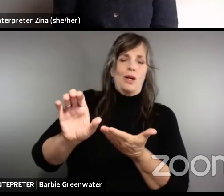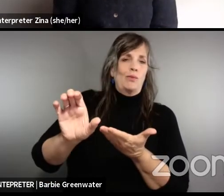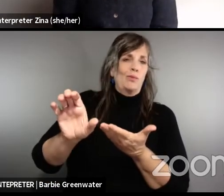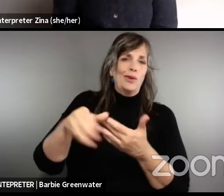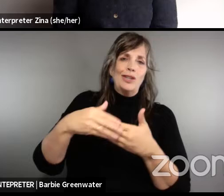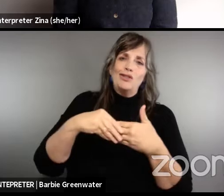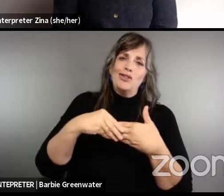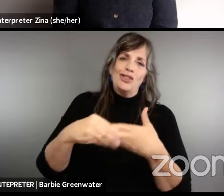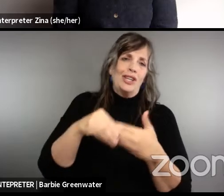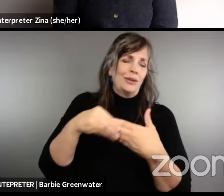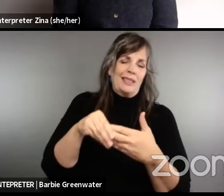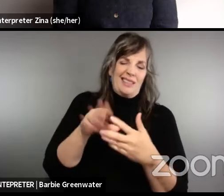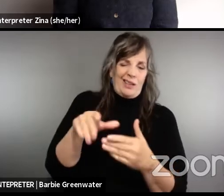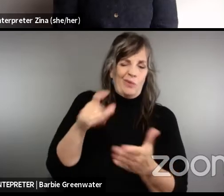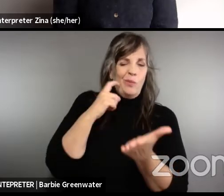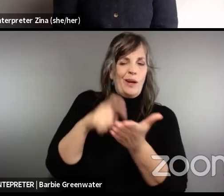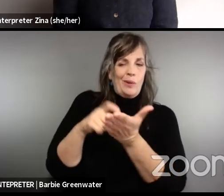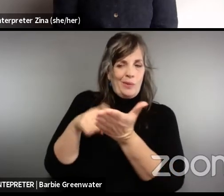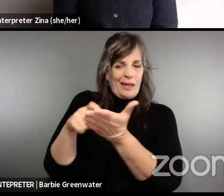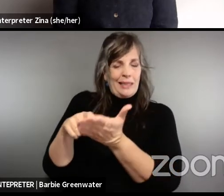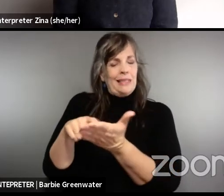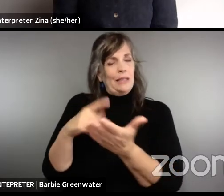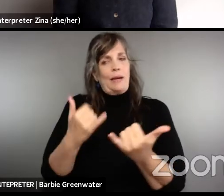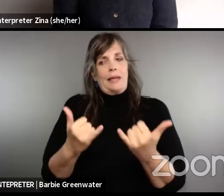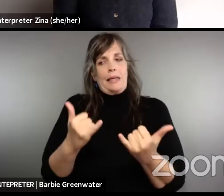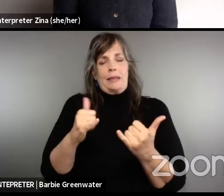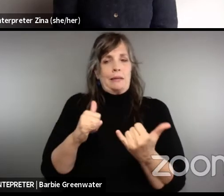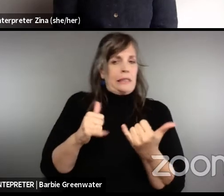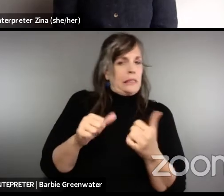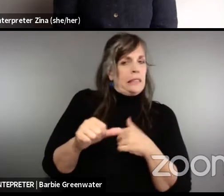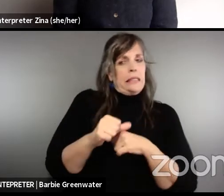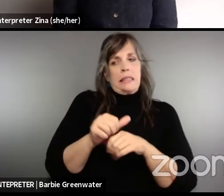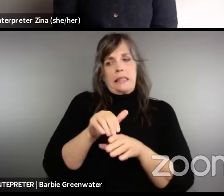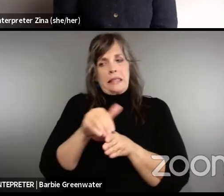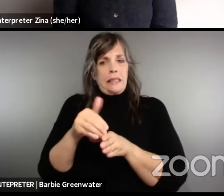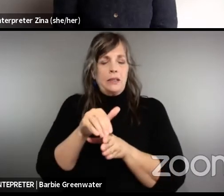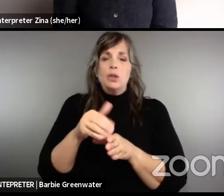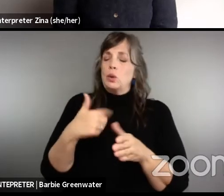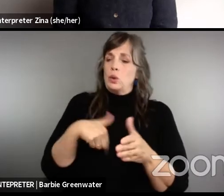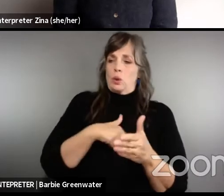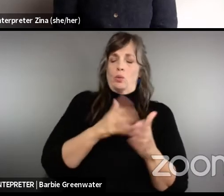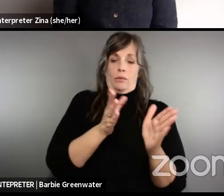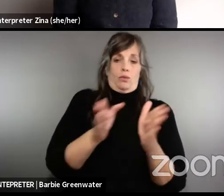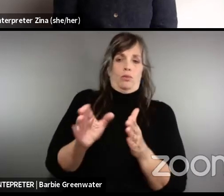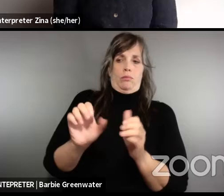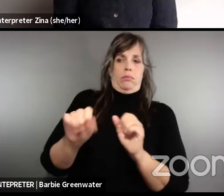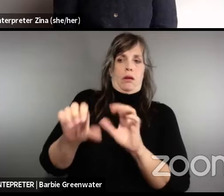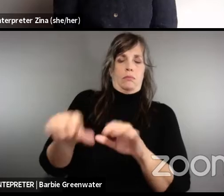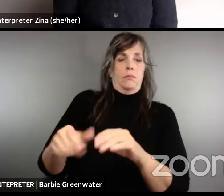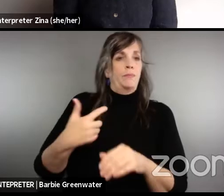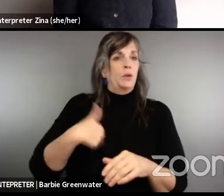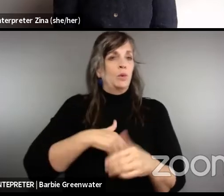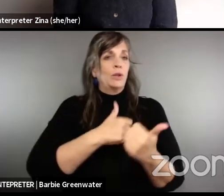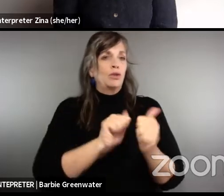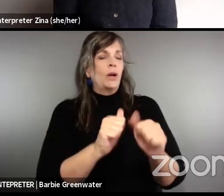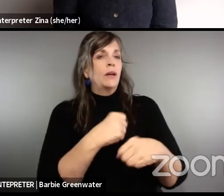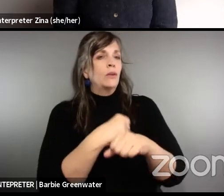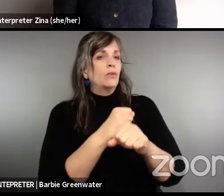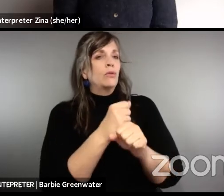we recognize precarity and we liked your plan. So we tried to create a couple of little spaces